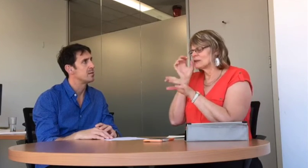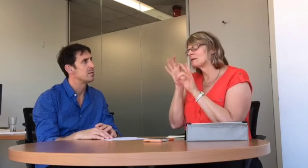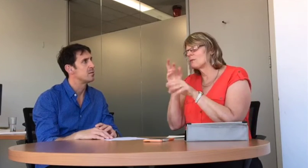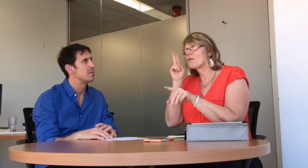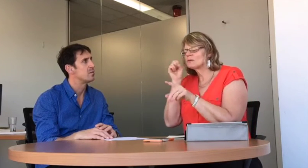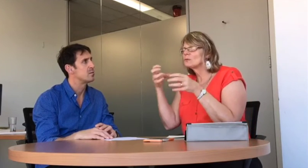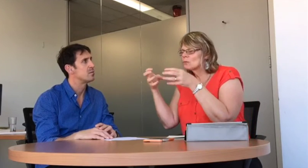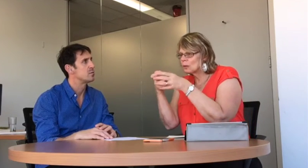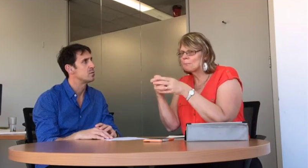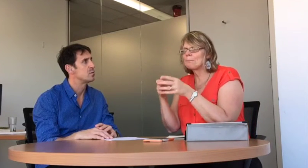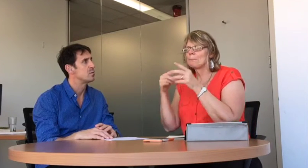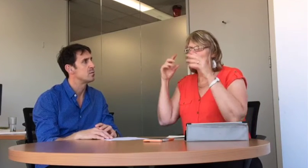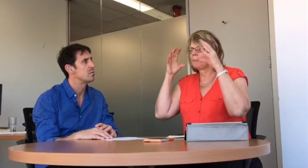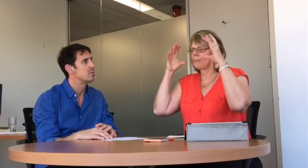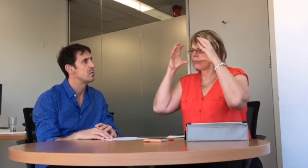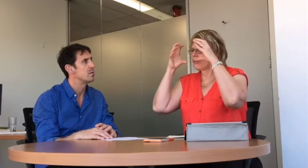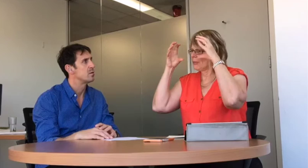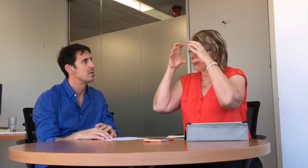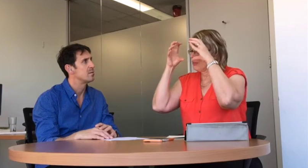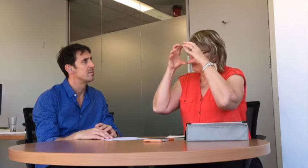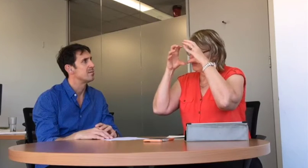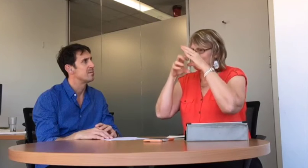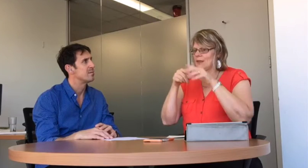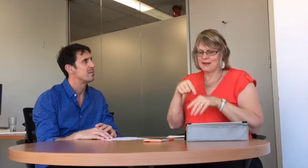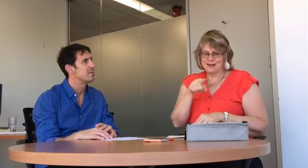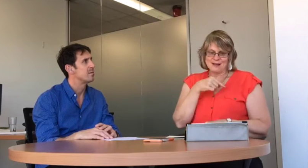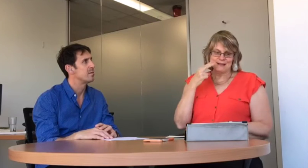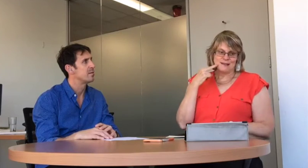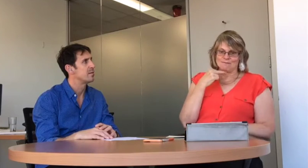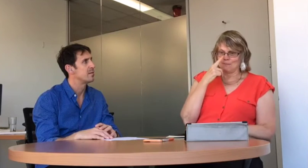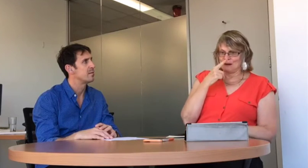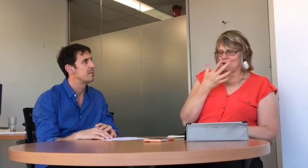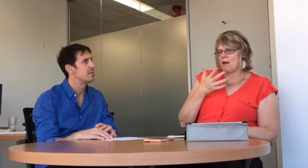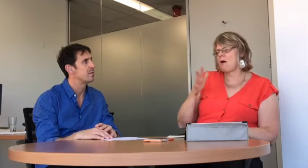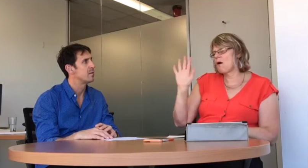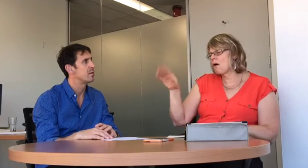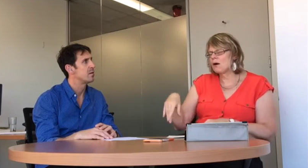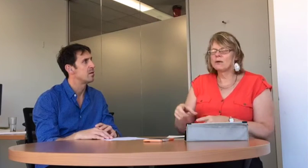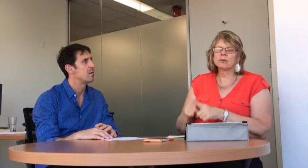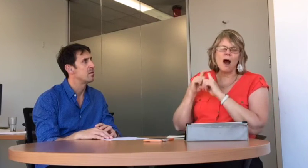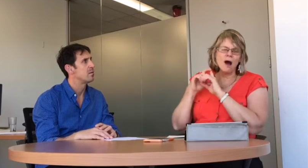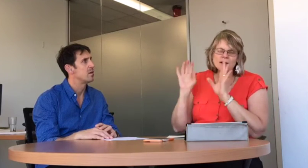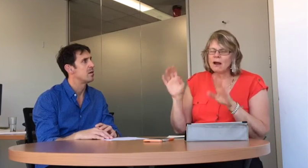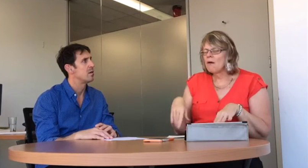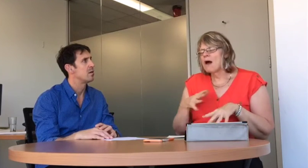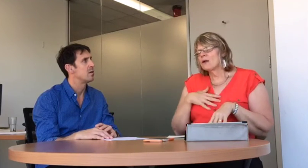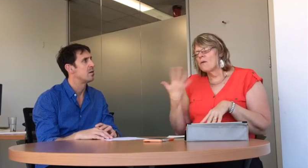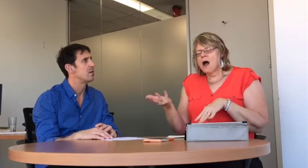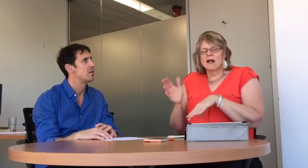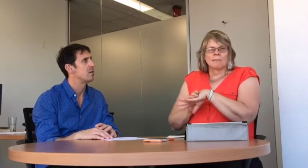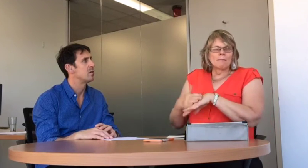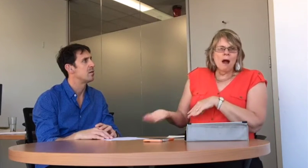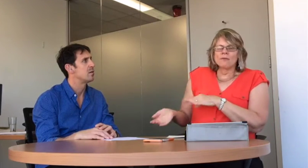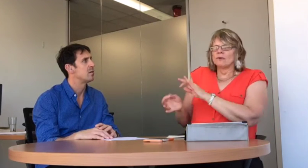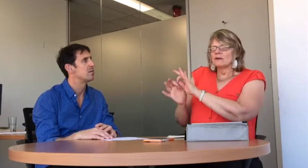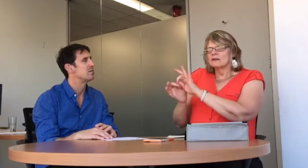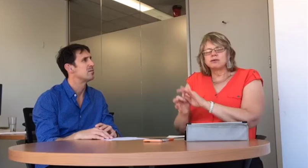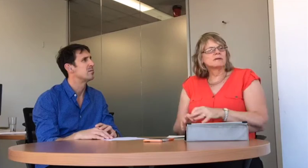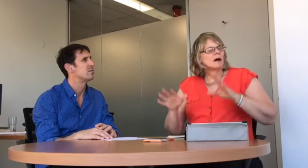they make friends for life, but for those deaf people that lose their sight through Ushers, they become really isolated